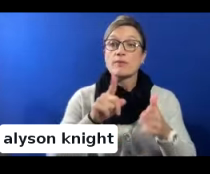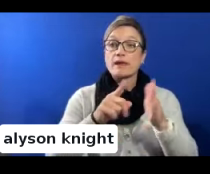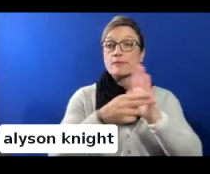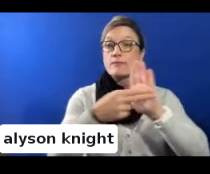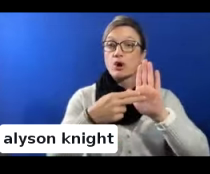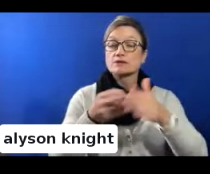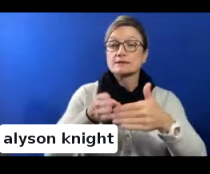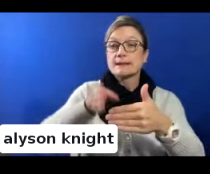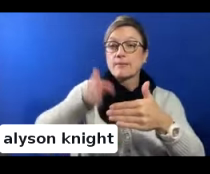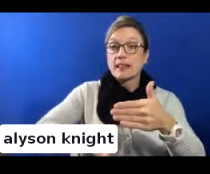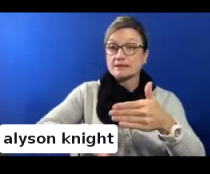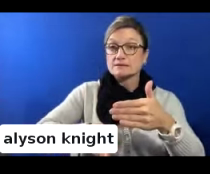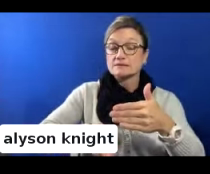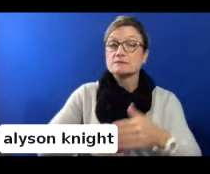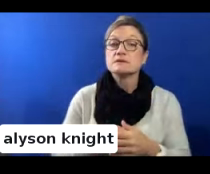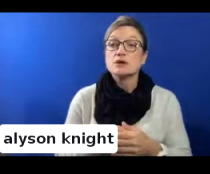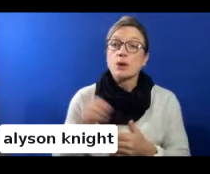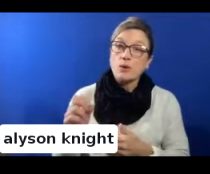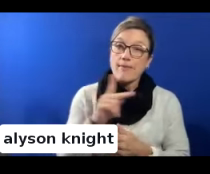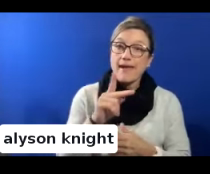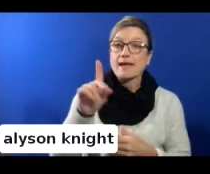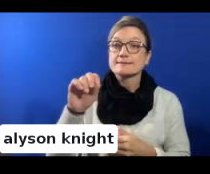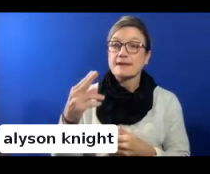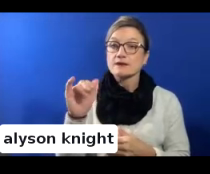And again, you can go back to your dashboard to verify.